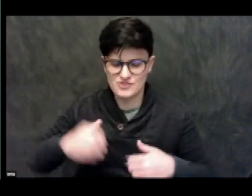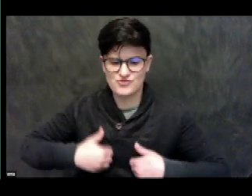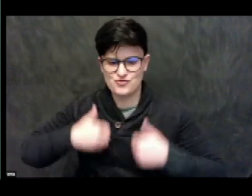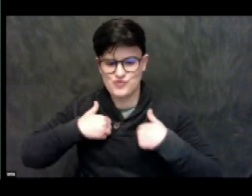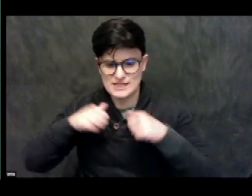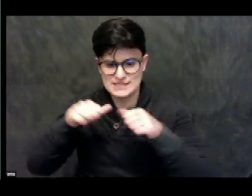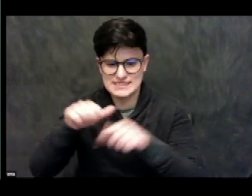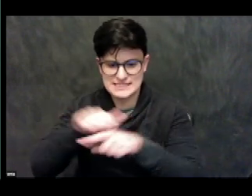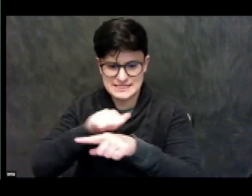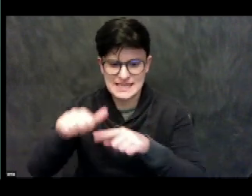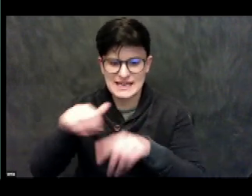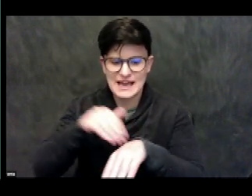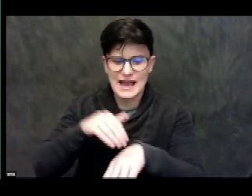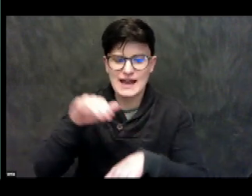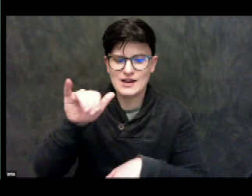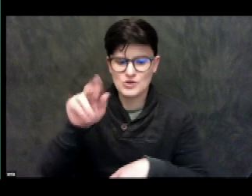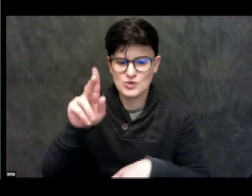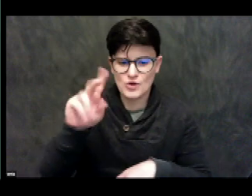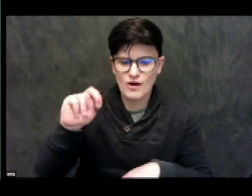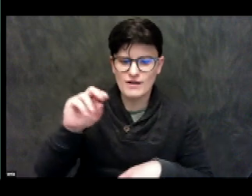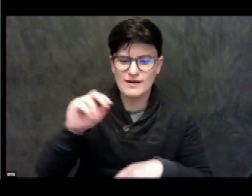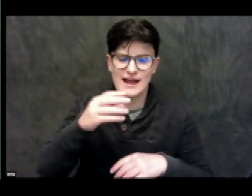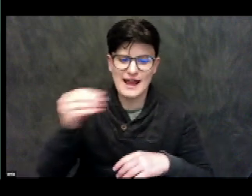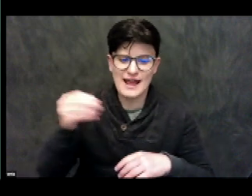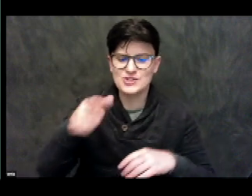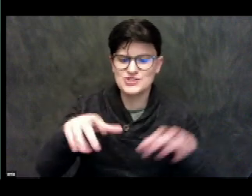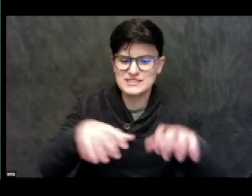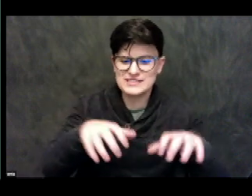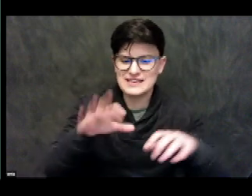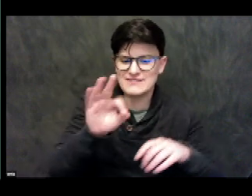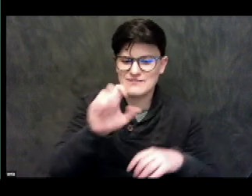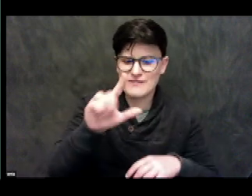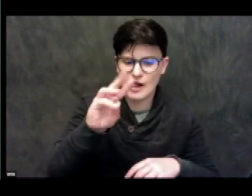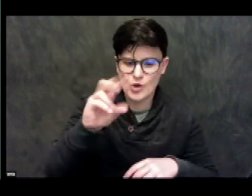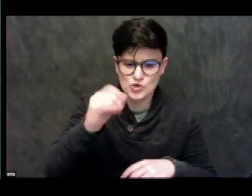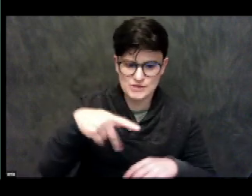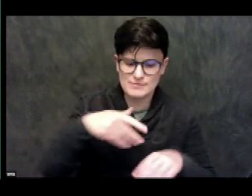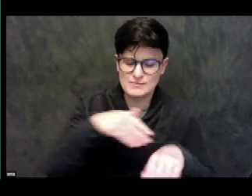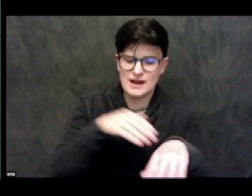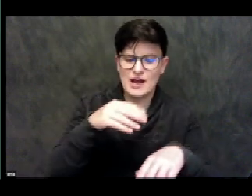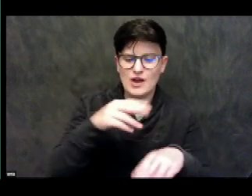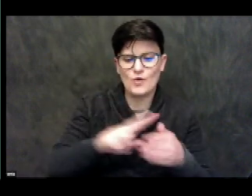at the University of Illinois, Chicago. She, along with Dr. Harris, served on a roundtable for